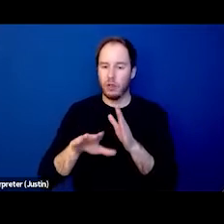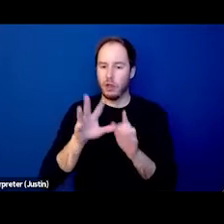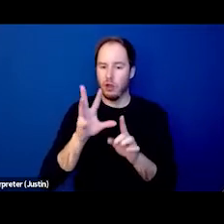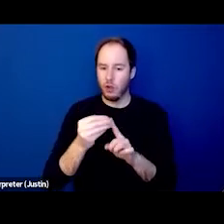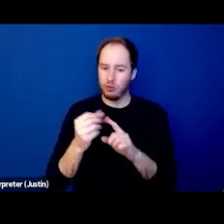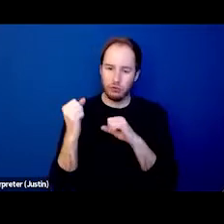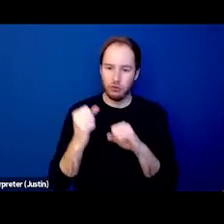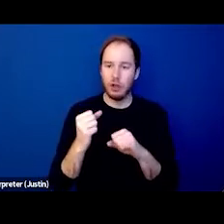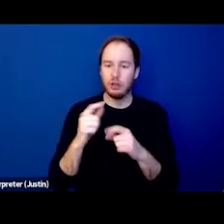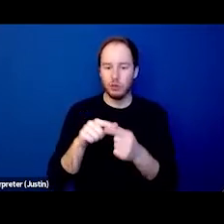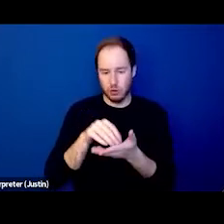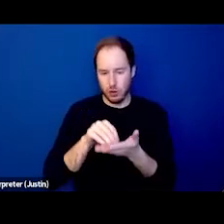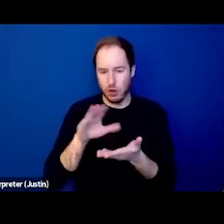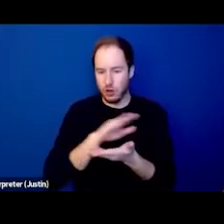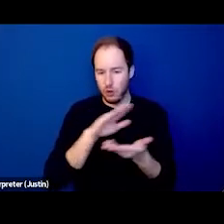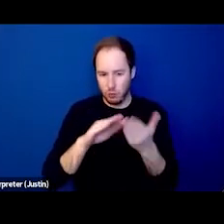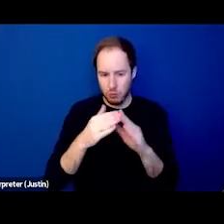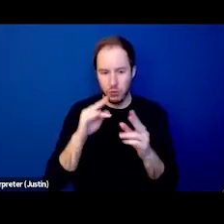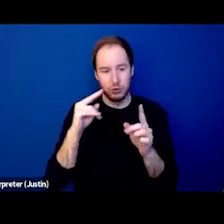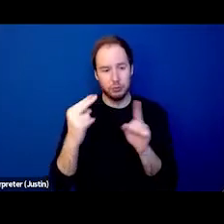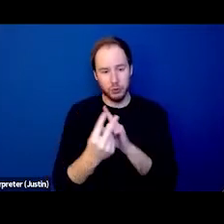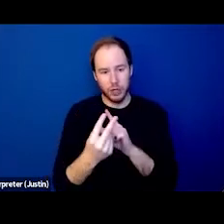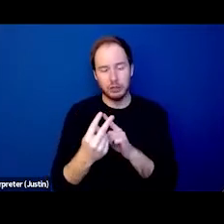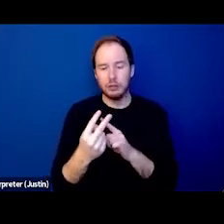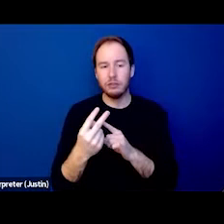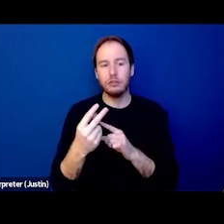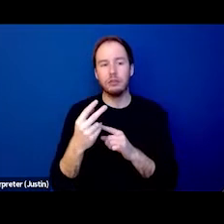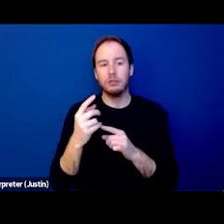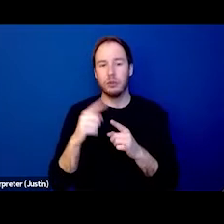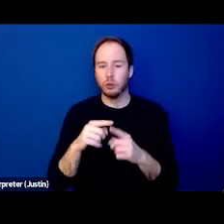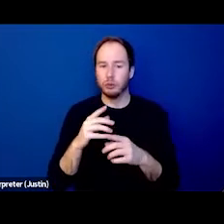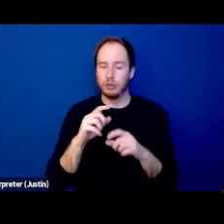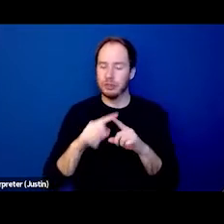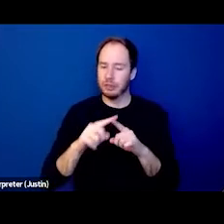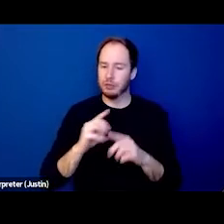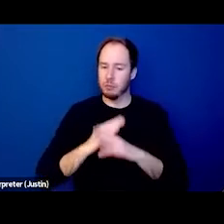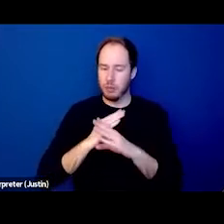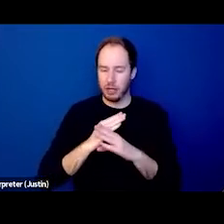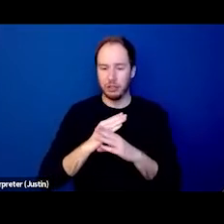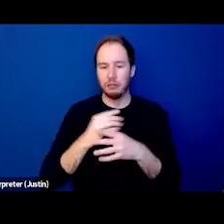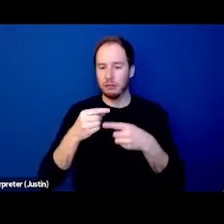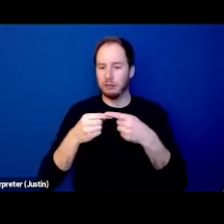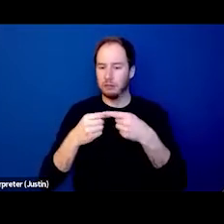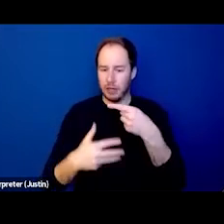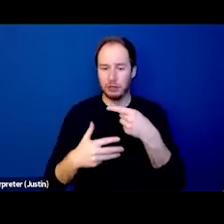to learn the community perspective, protective factors and incorporate community traditions into programming.